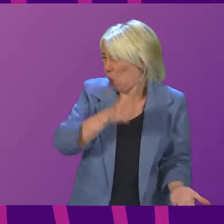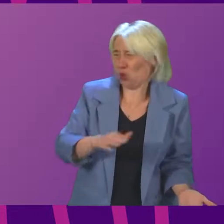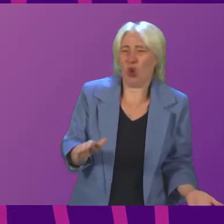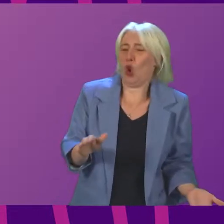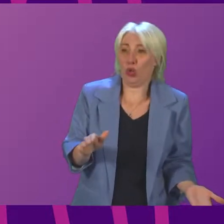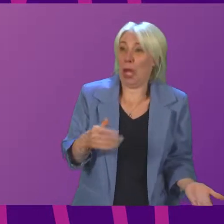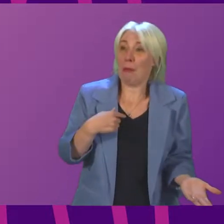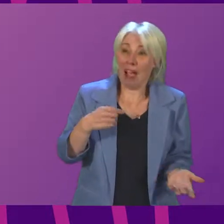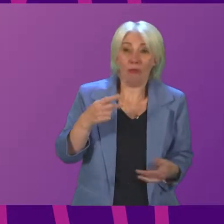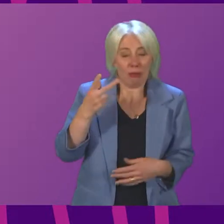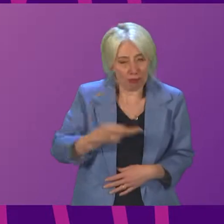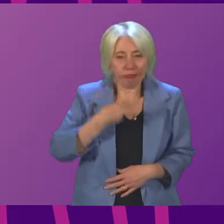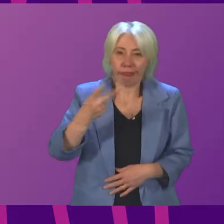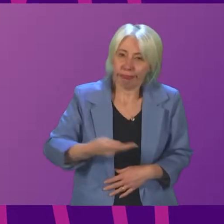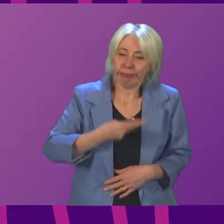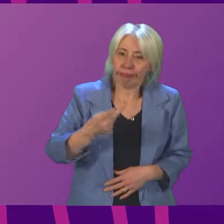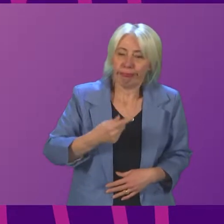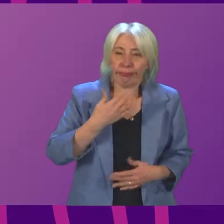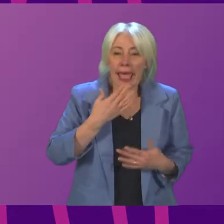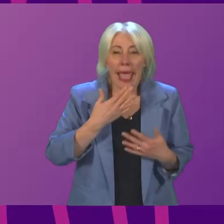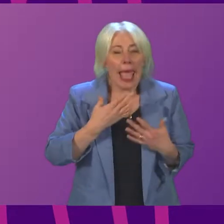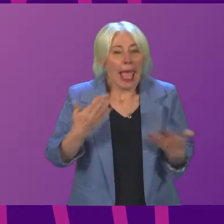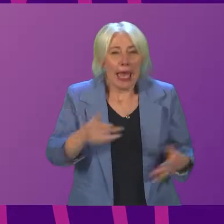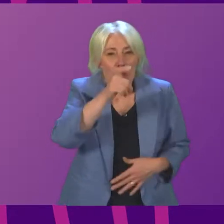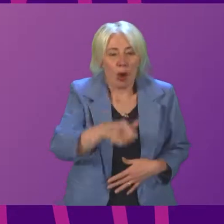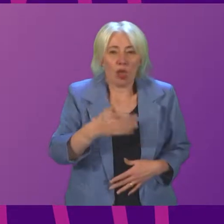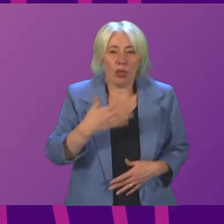that, if anybody suffers as a result of the A and E performance and, as a